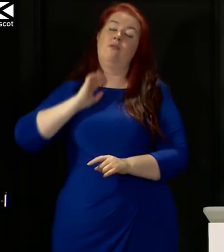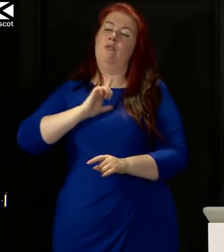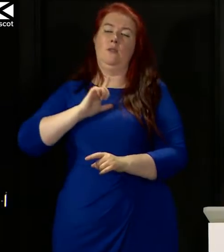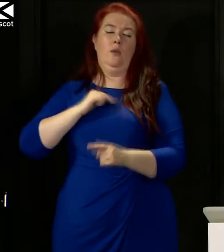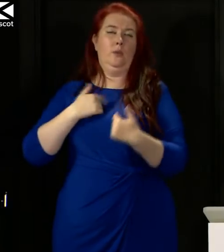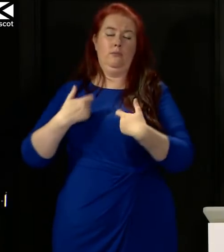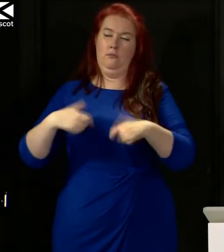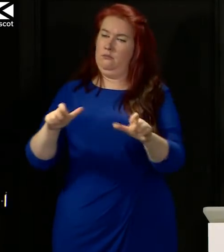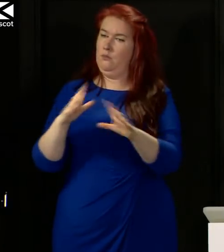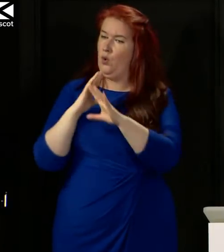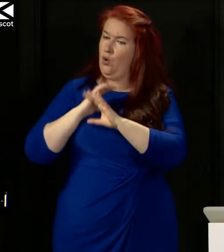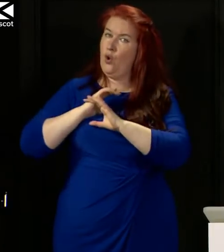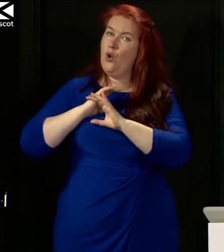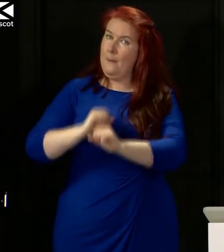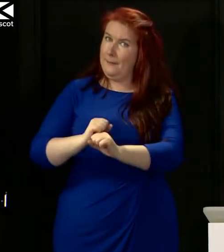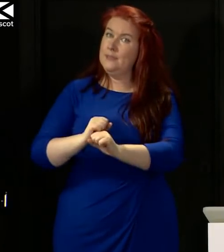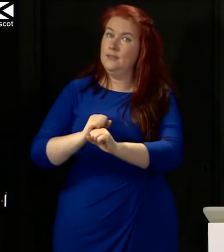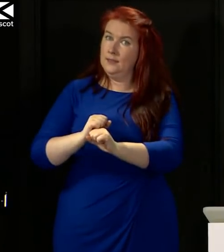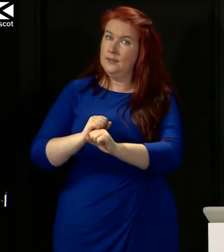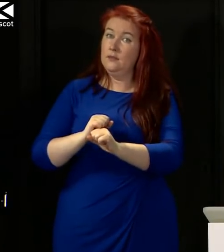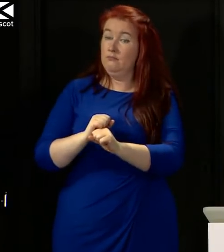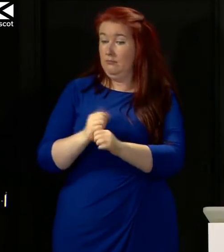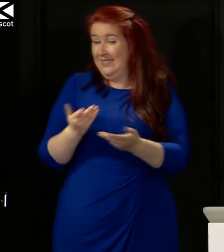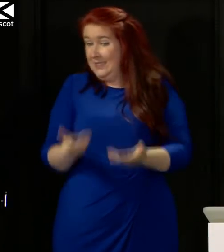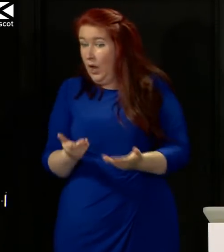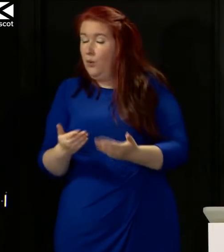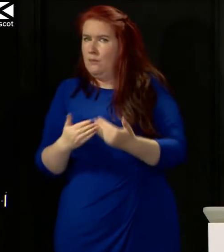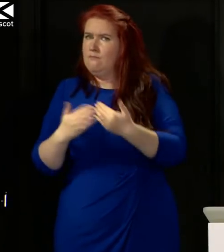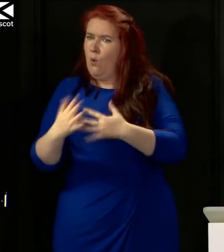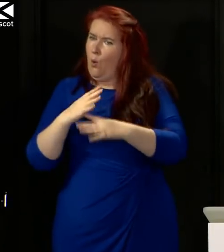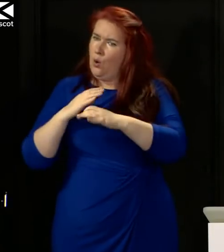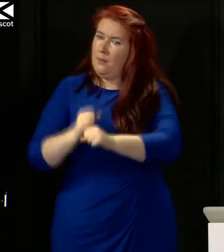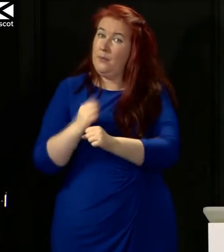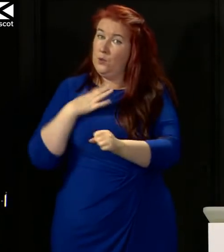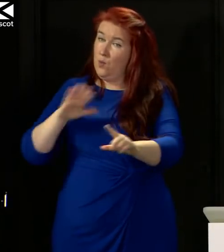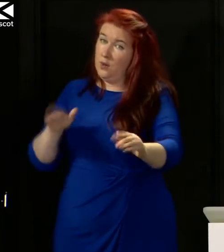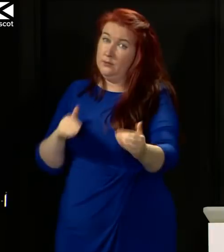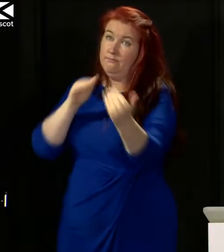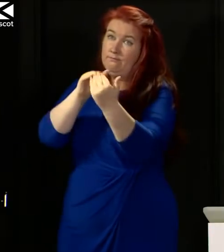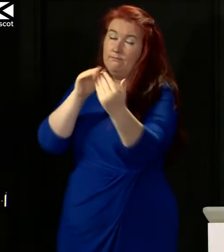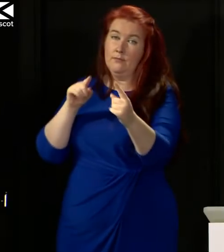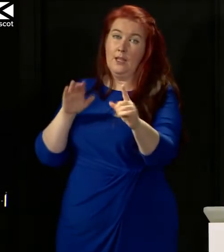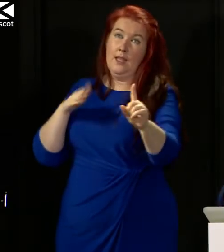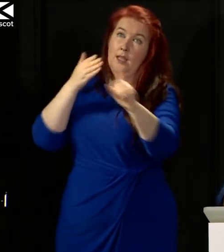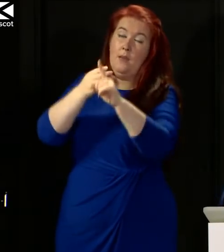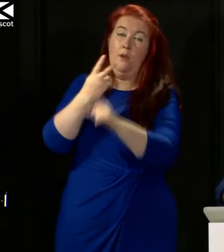as we have ever been, if not more so, to meeting that 2045 target, and also meeting the very